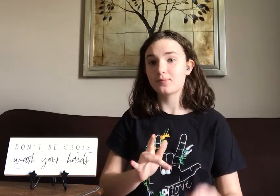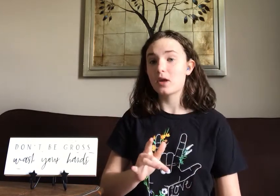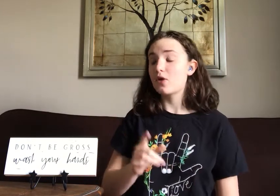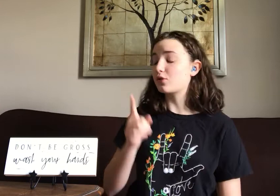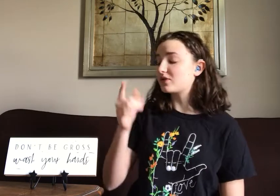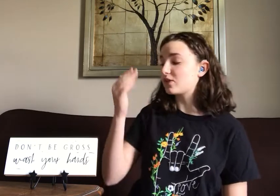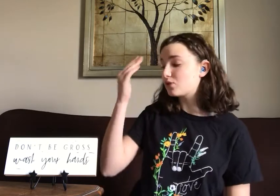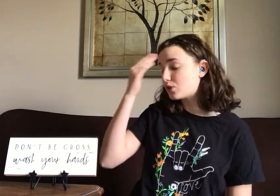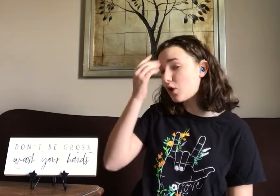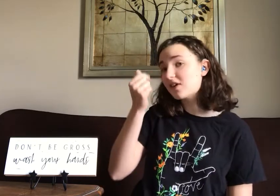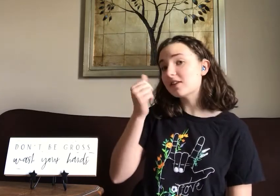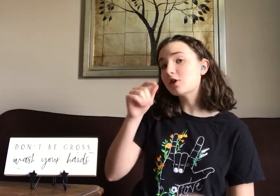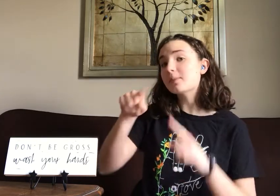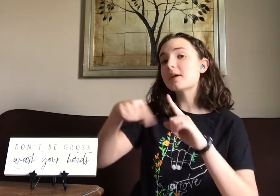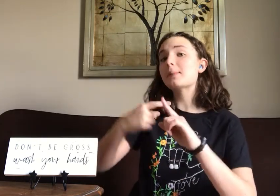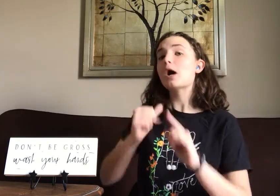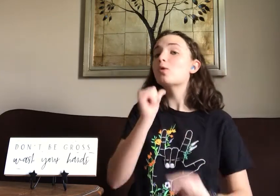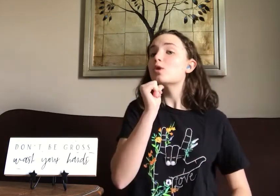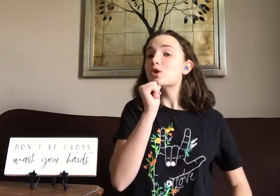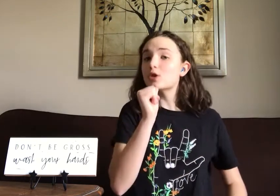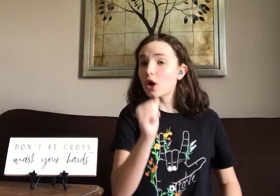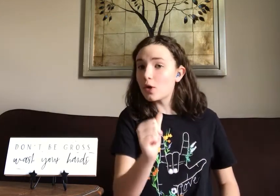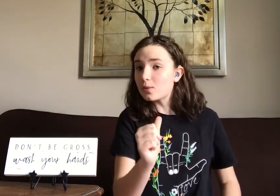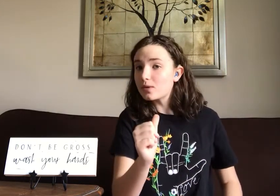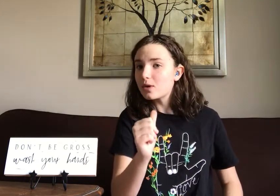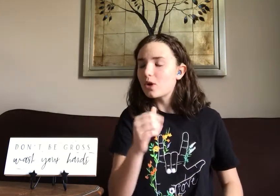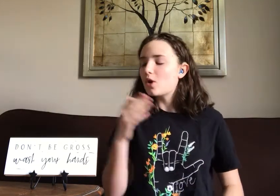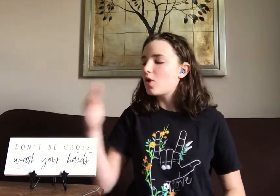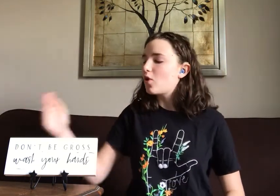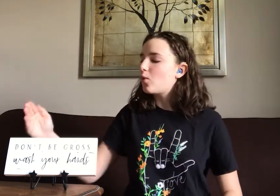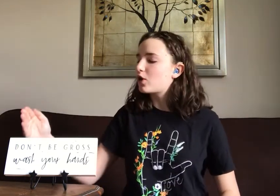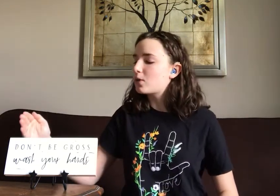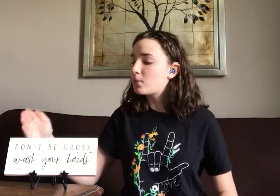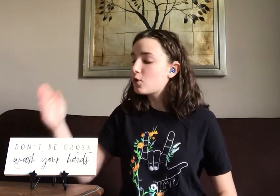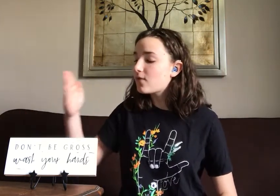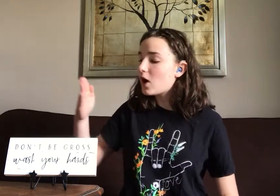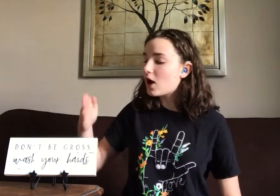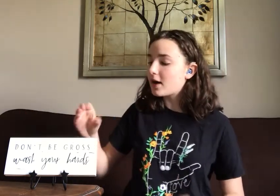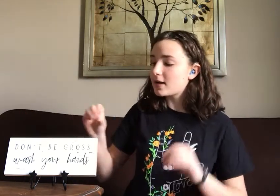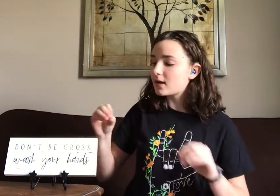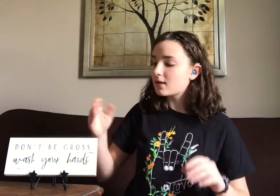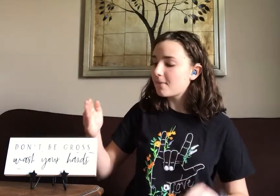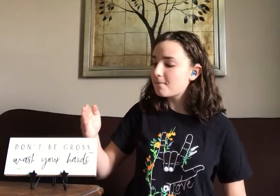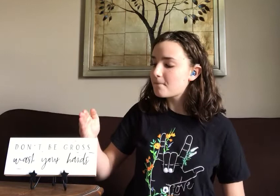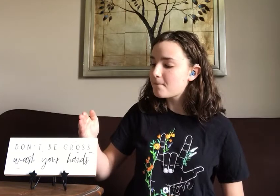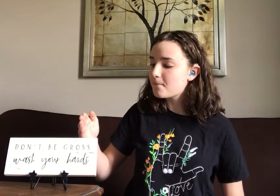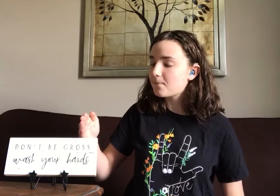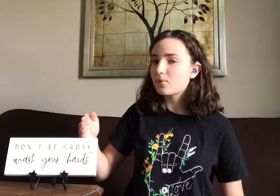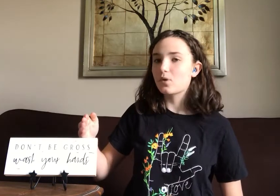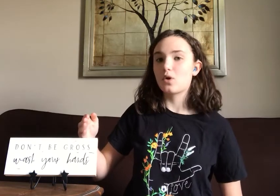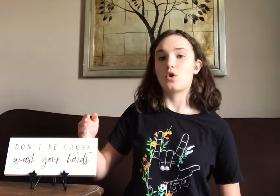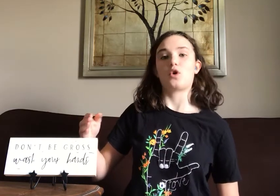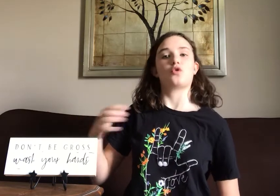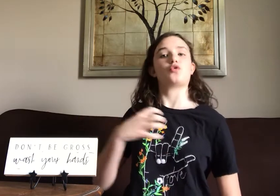So since you now a little bit about Don’t, we are going to move on to Gross.